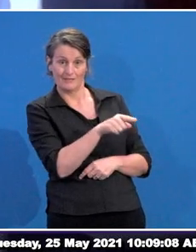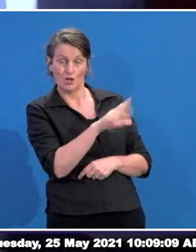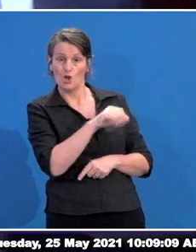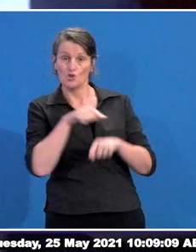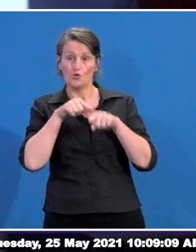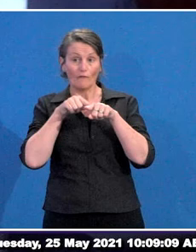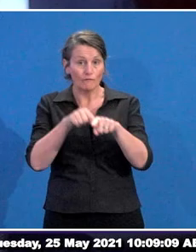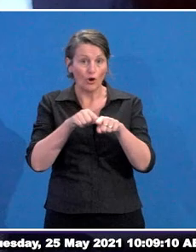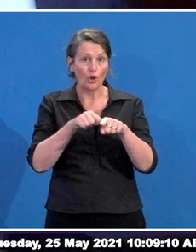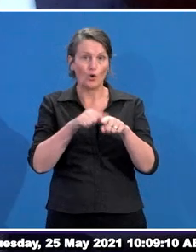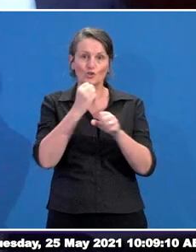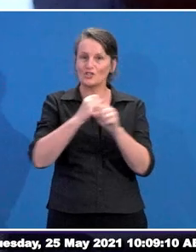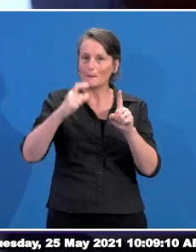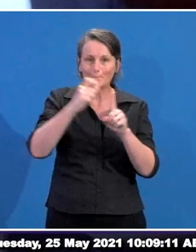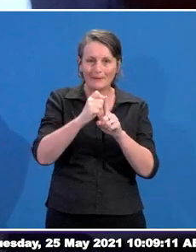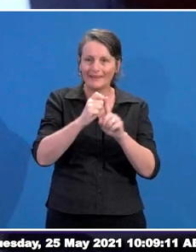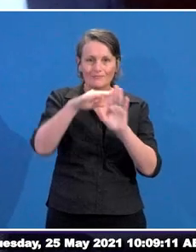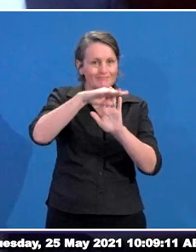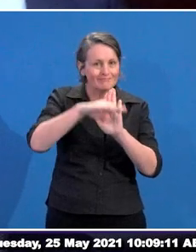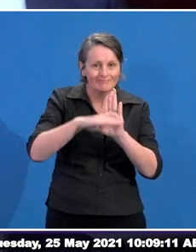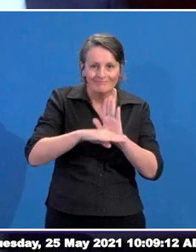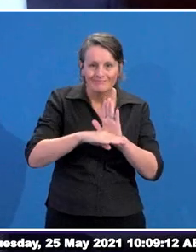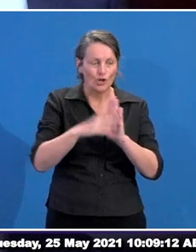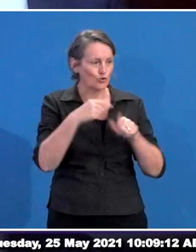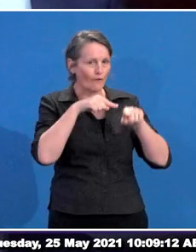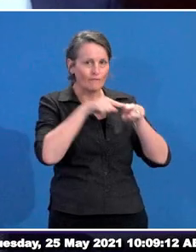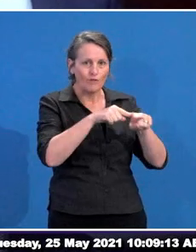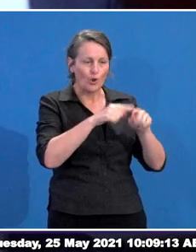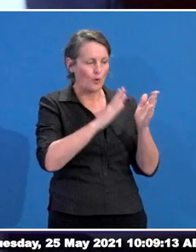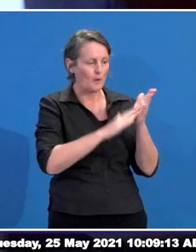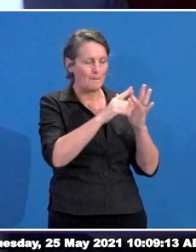practitioner or acting in accordance with Melissa's Medical Management Form